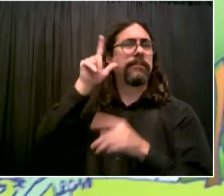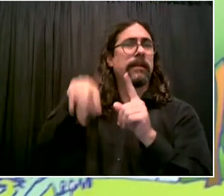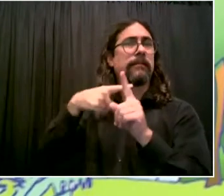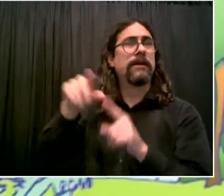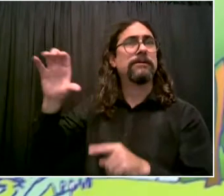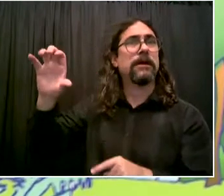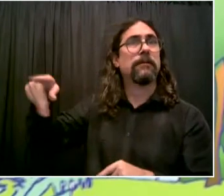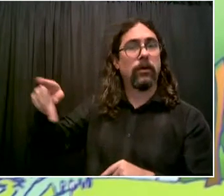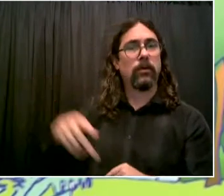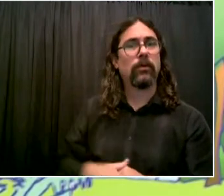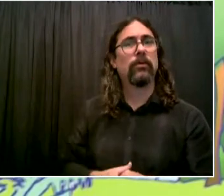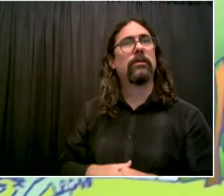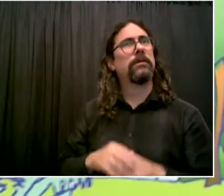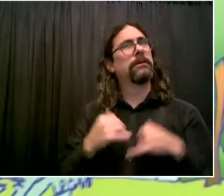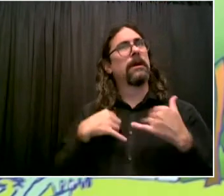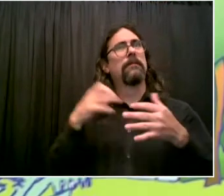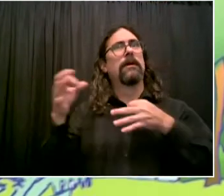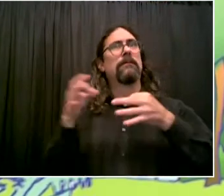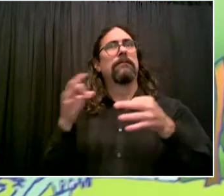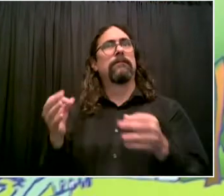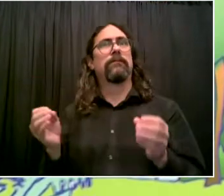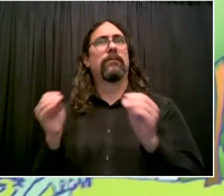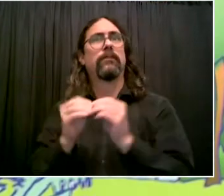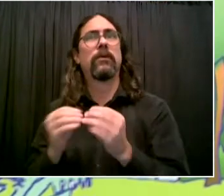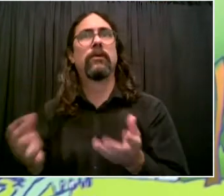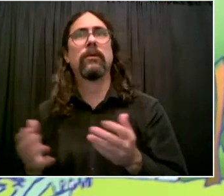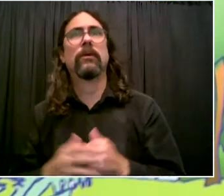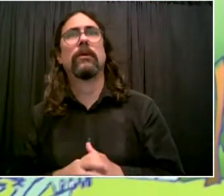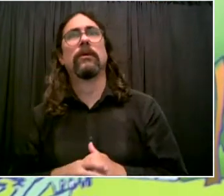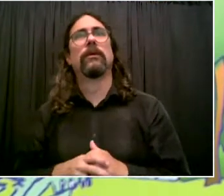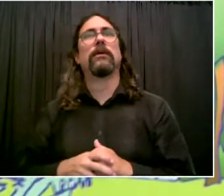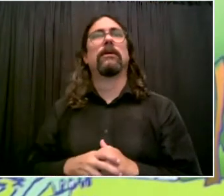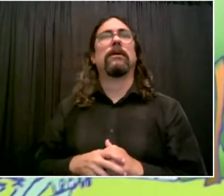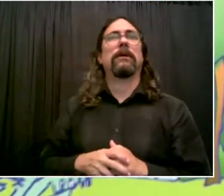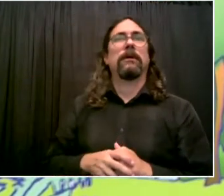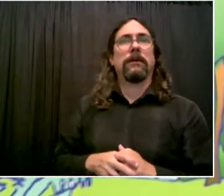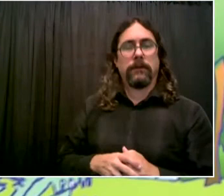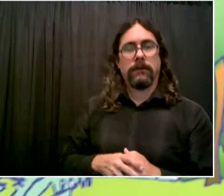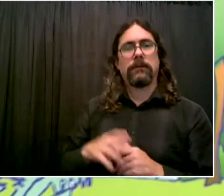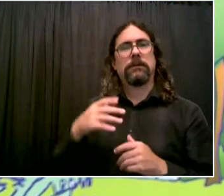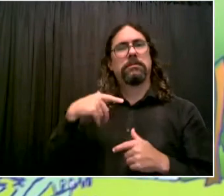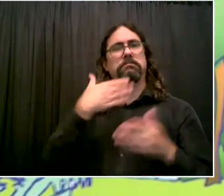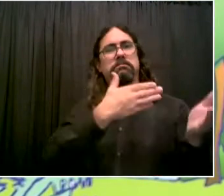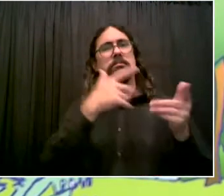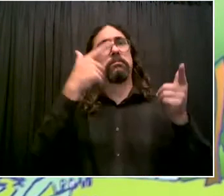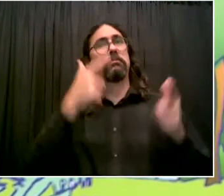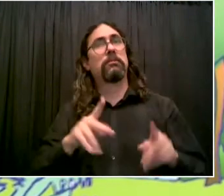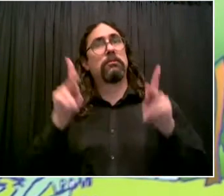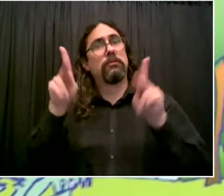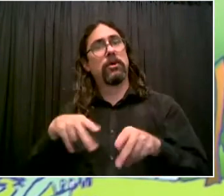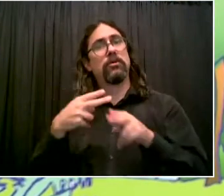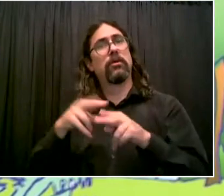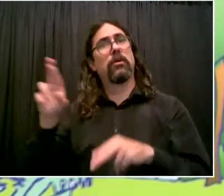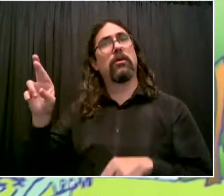WAIT, THERE'S MORE. ROCKY WHO HAS DONE SO MUCH TO